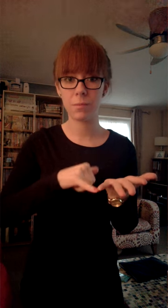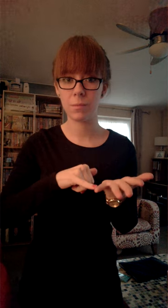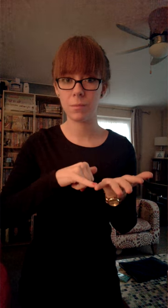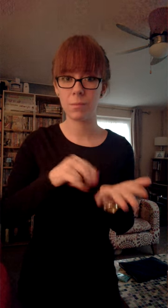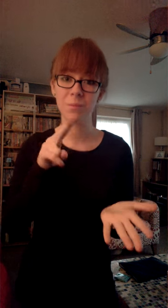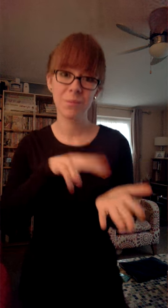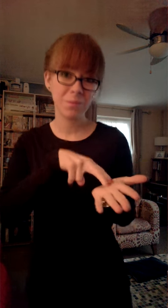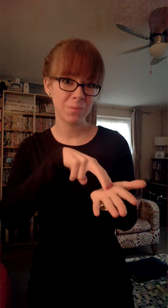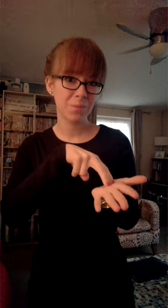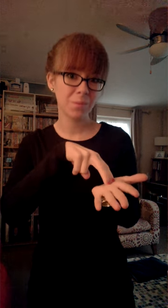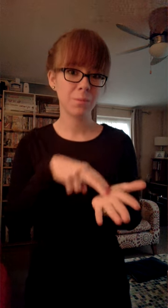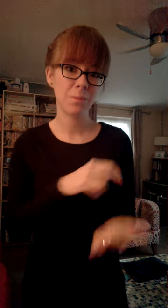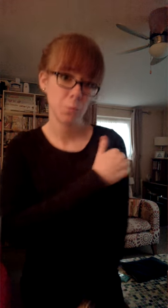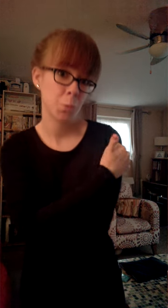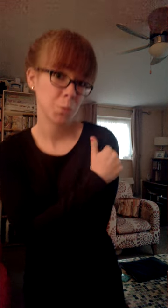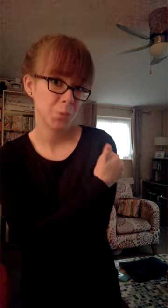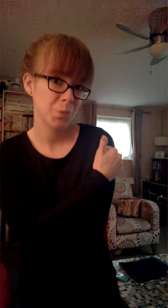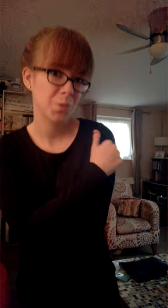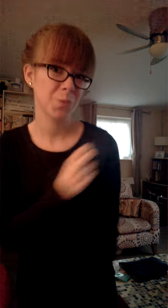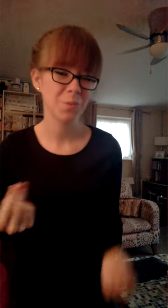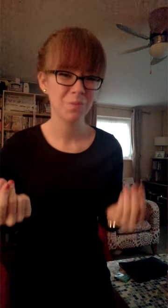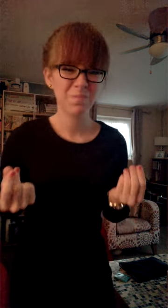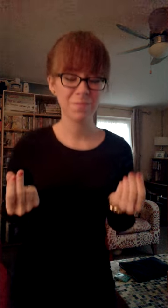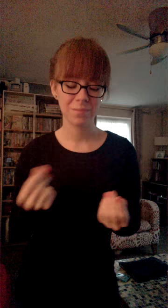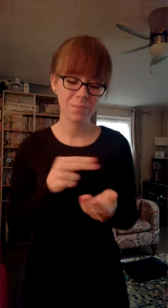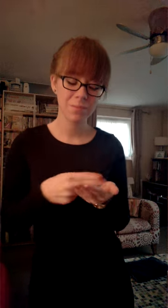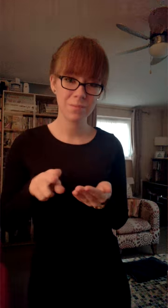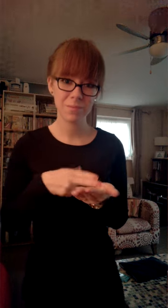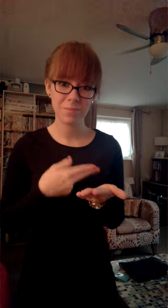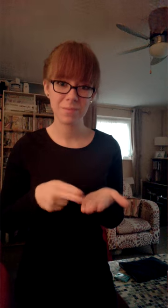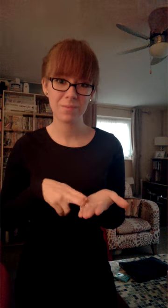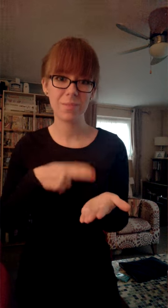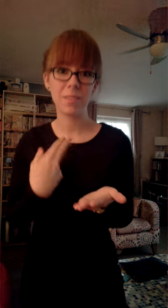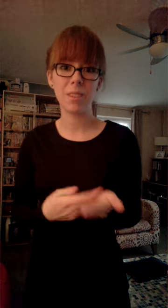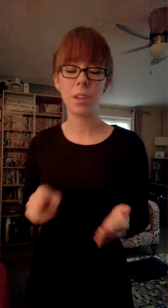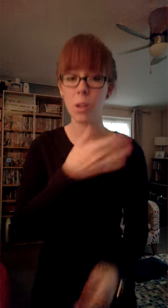If we show up, we gon' show out Smoother than a fresh jar of Skippy